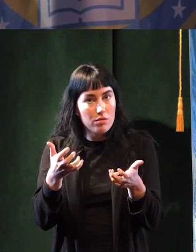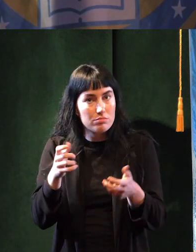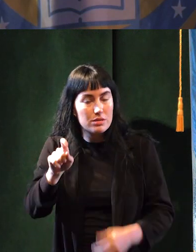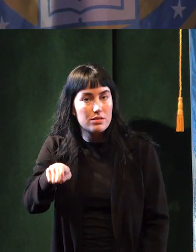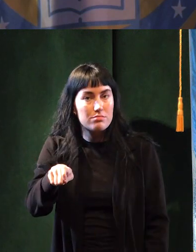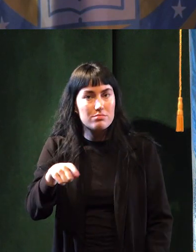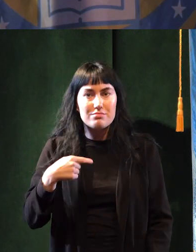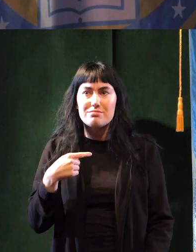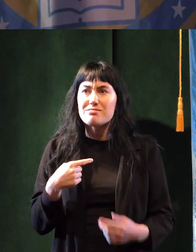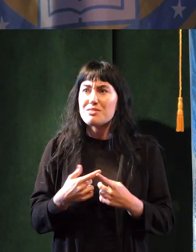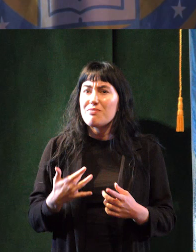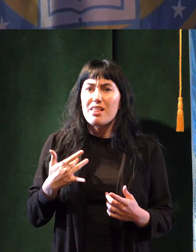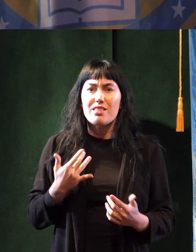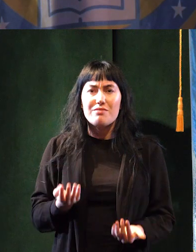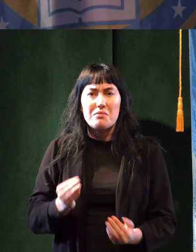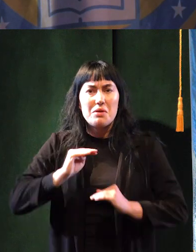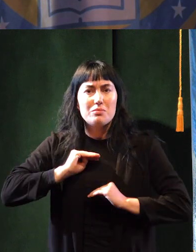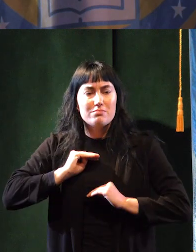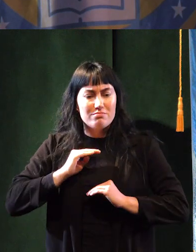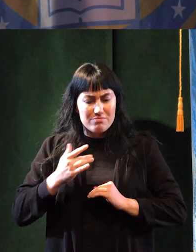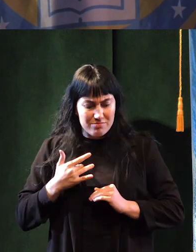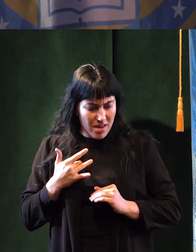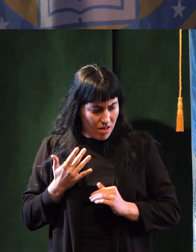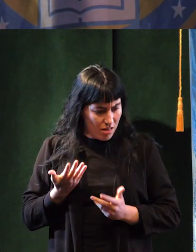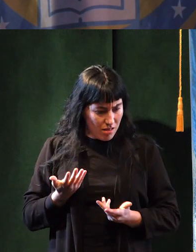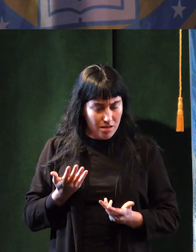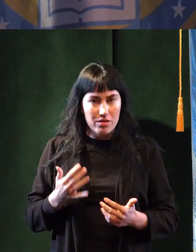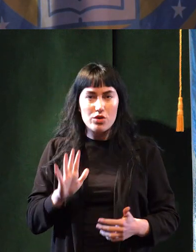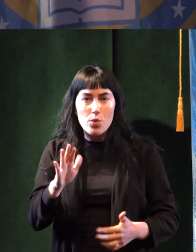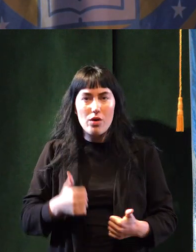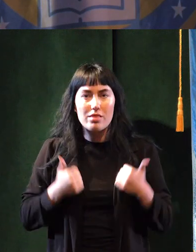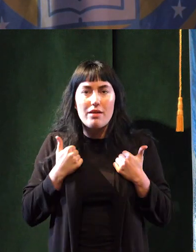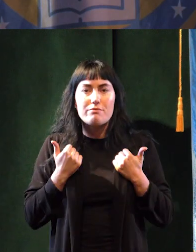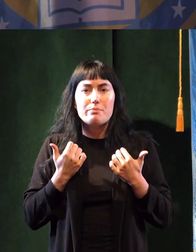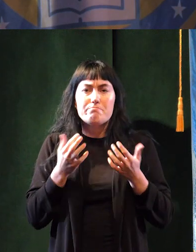something that we as humans want and need to feel fulfilled to feel like our